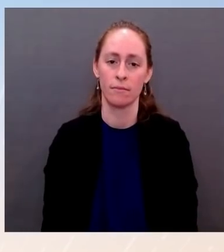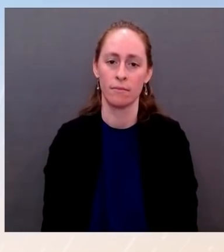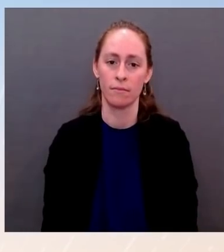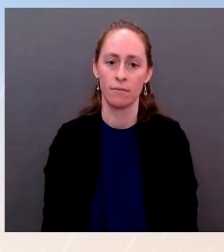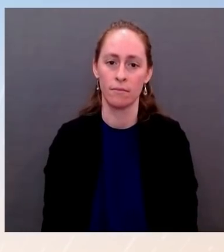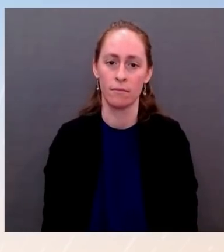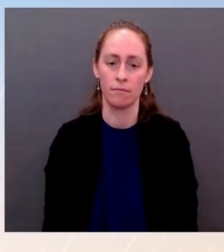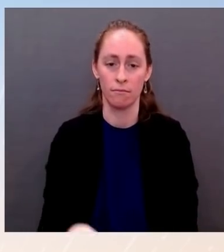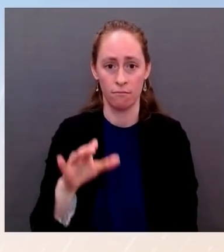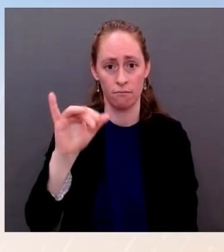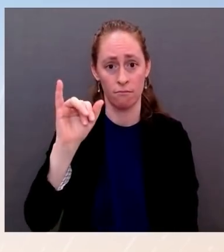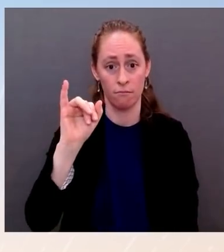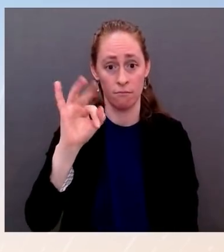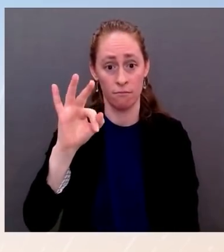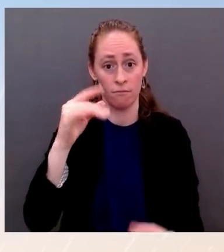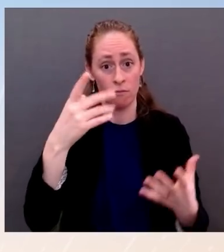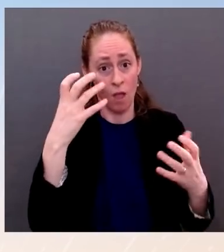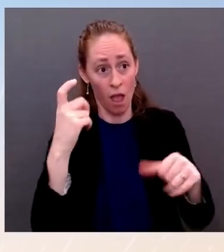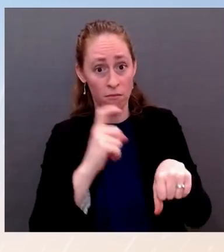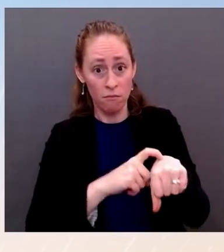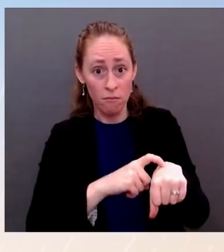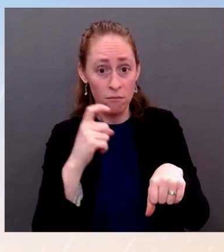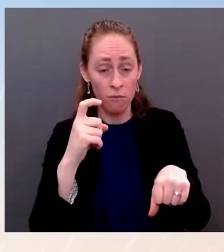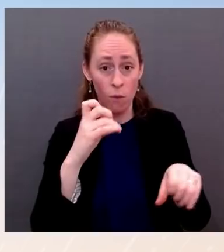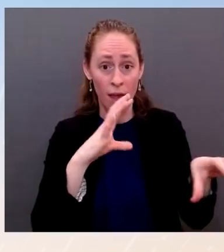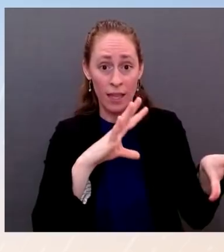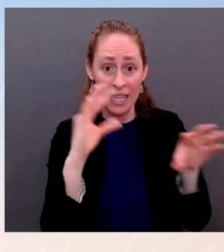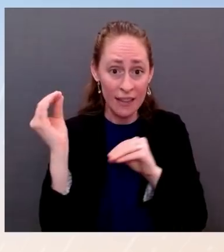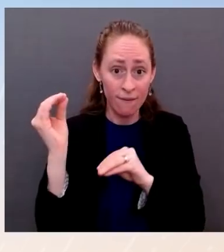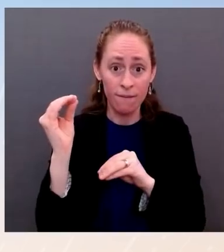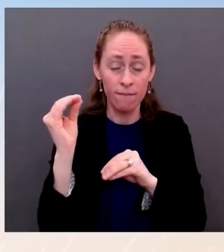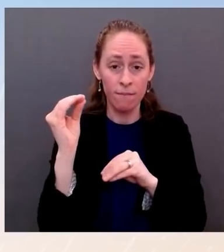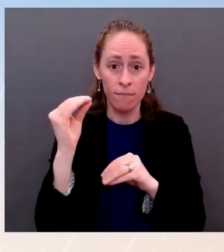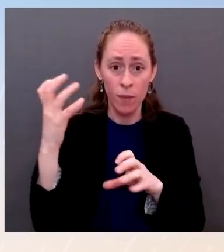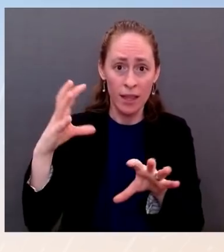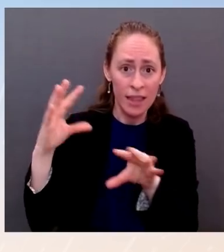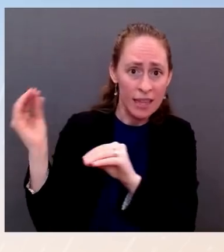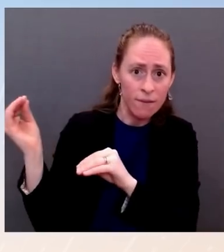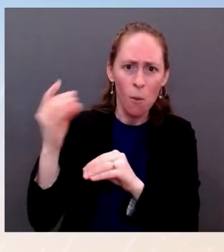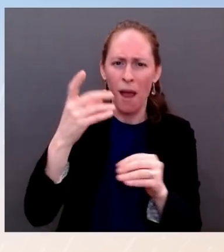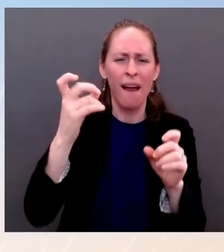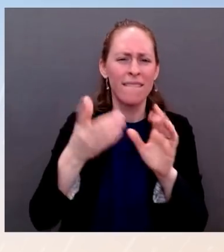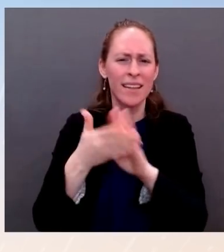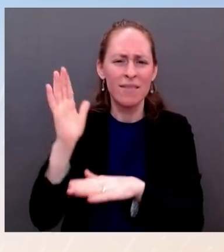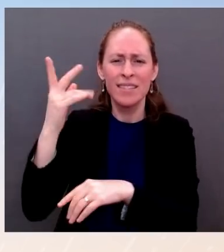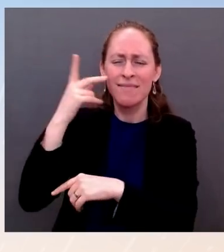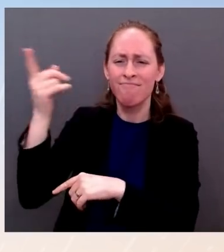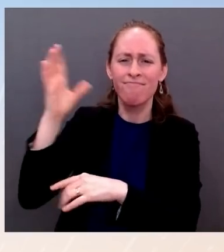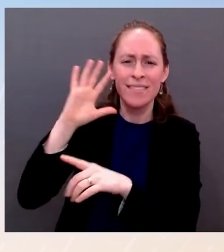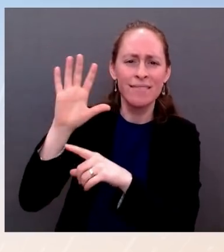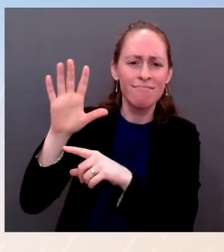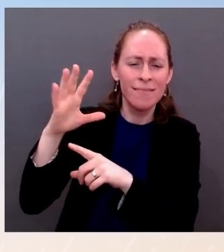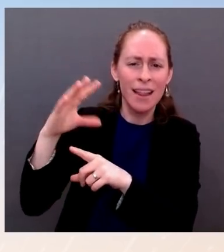The Press: Jake? Jake? Thank you. The Press: -- do think that Russia -- Mr. Sullivan: Sorry, I'm just going to give people a moment to, I guess, if they have to. The Press: Yeah, the pool has to depart.